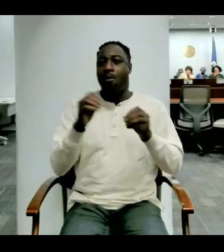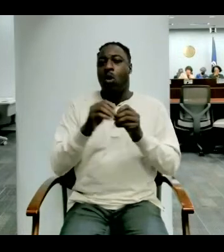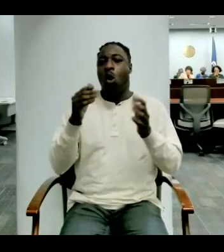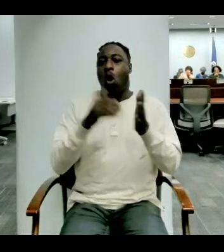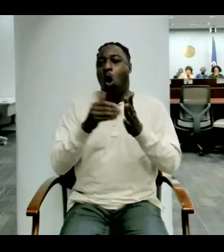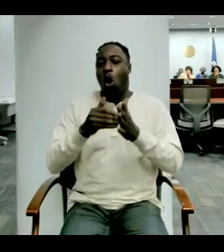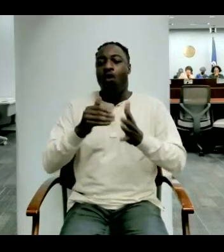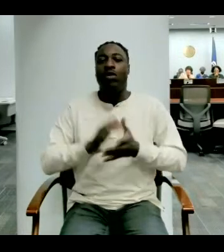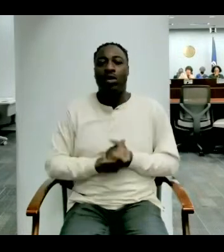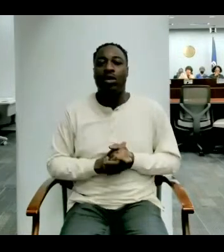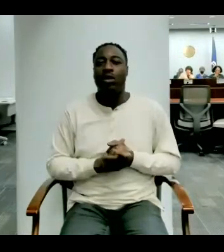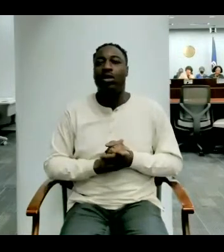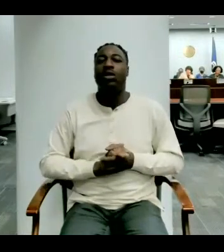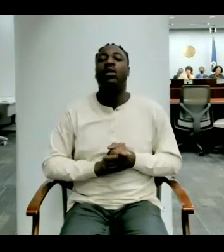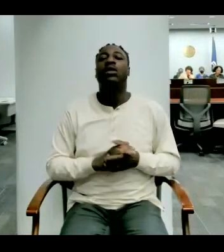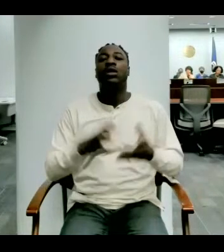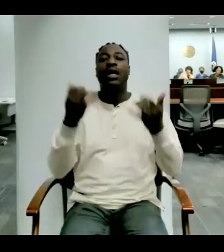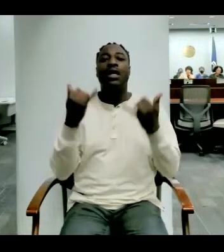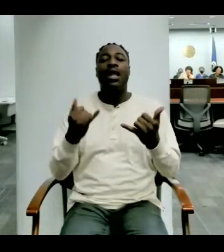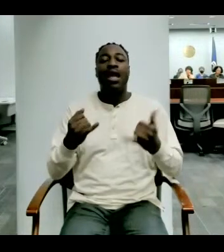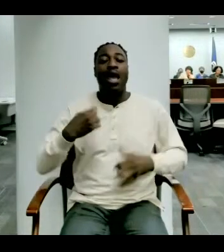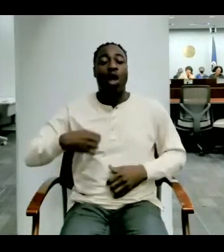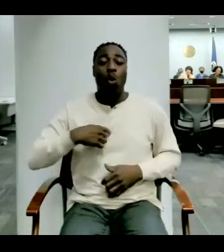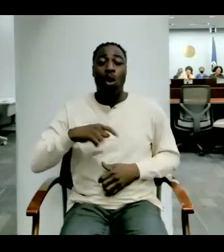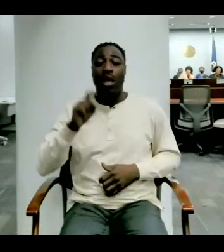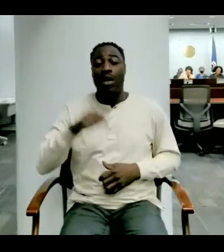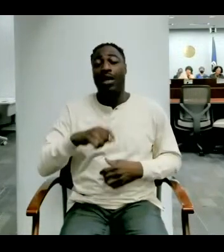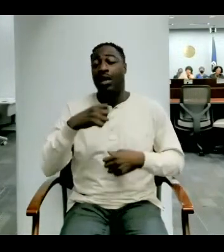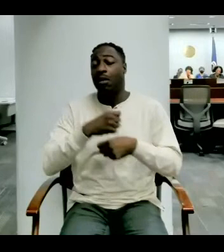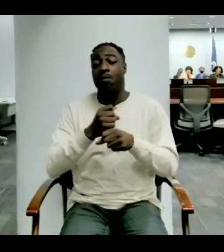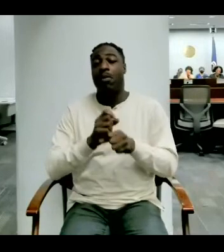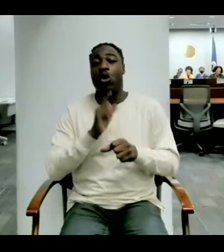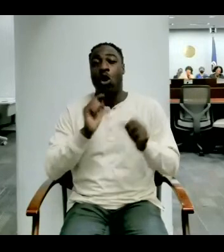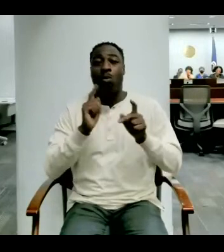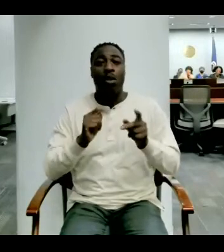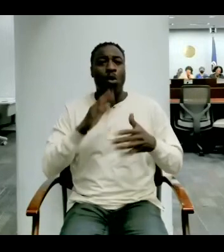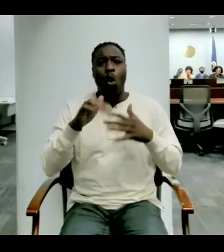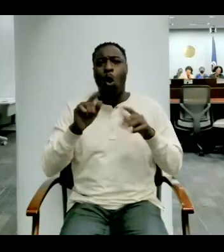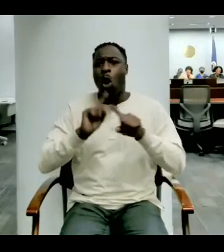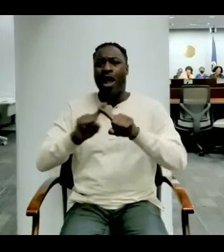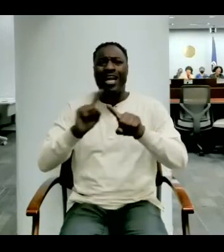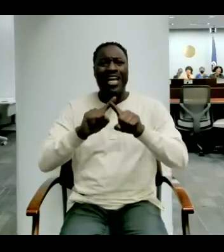need to do there now to make sure that people of all faiths, not just the big ones, as long